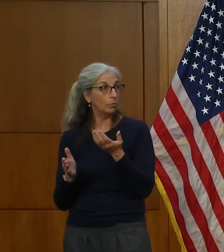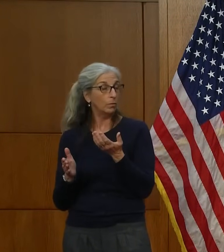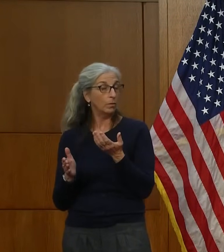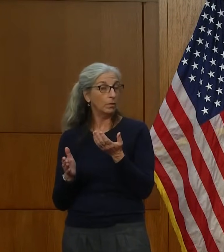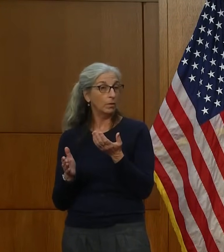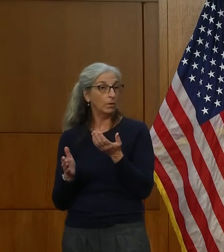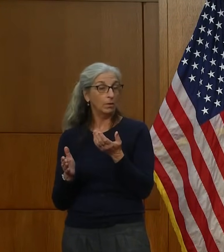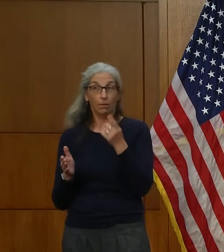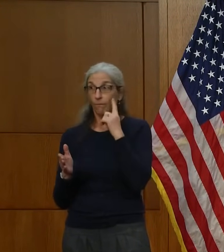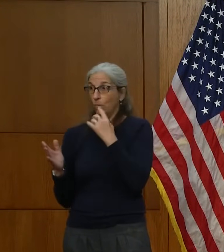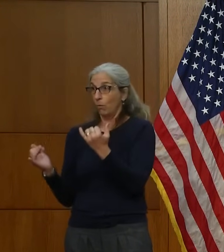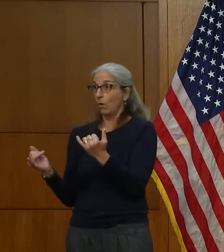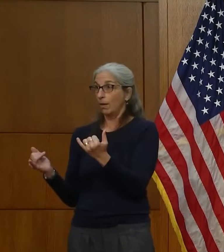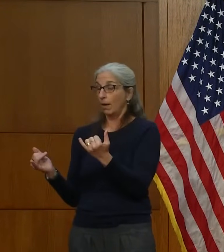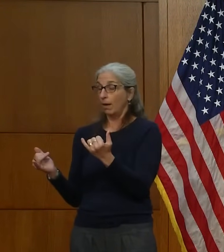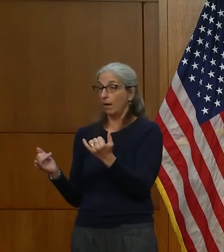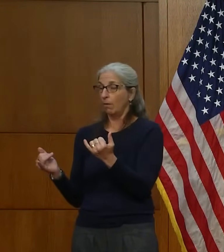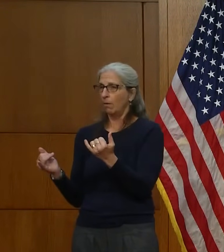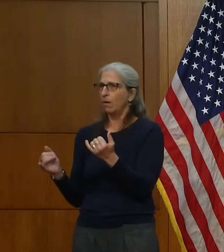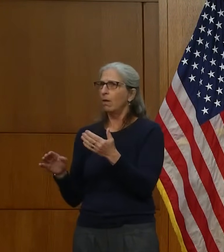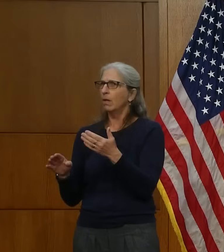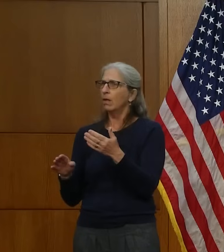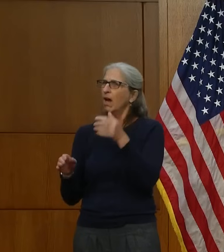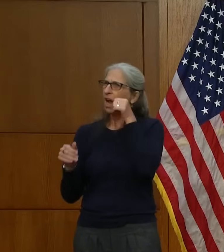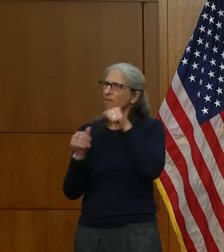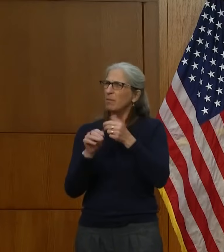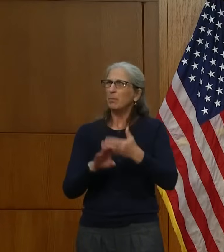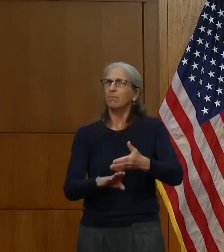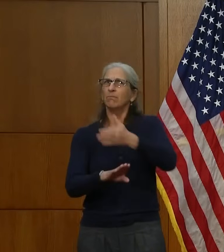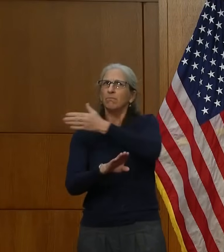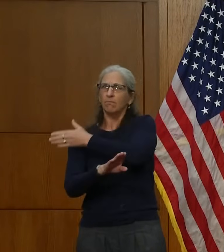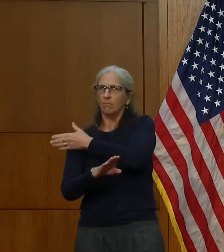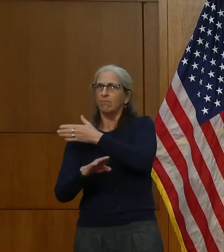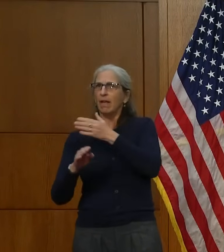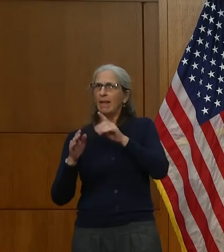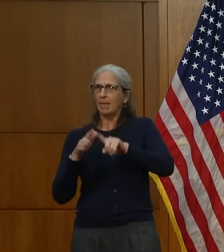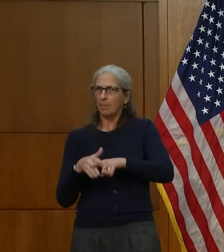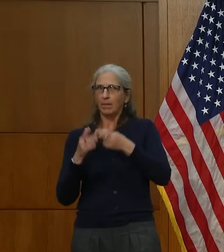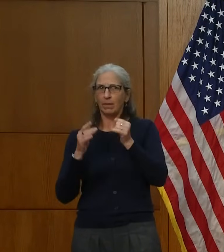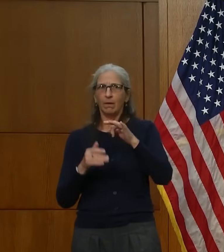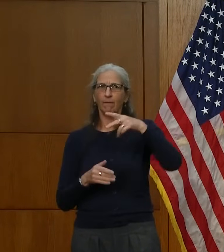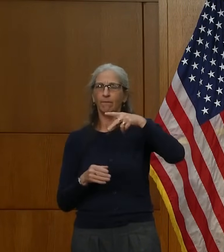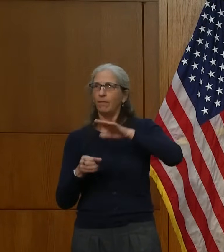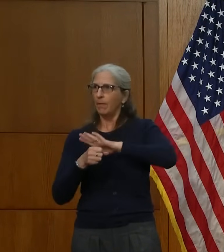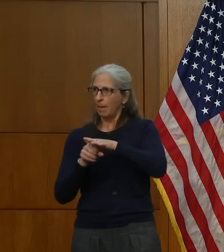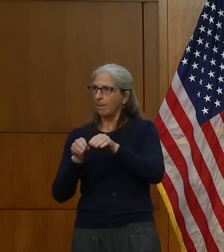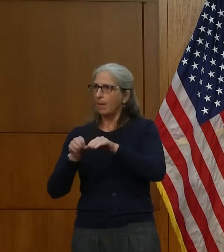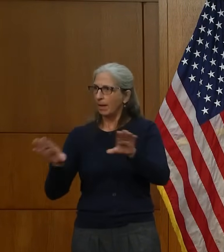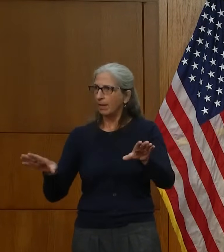THIO POSSIBLY CANCEL THE DONALD THE LOT OF THE ELECTIVE